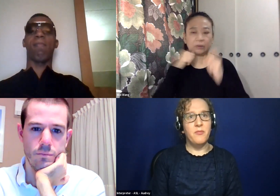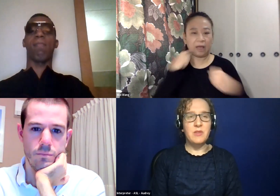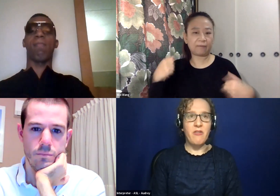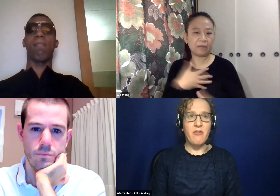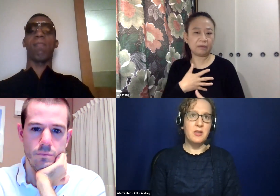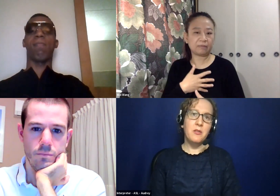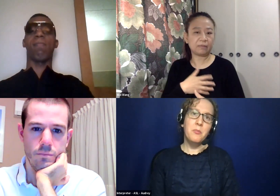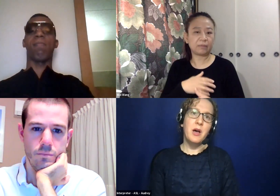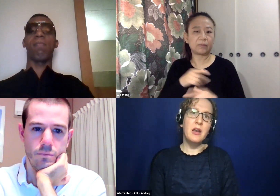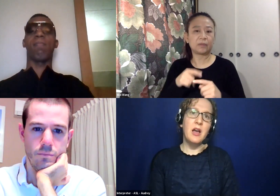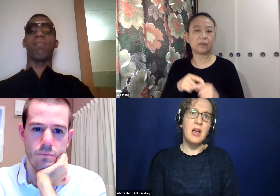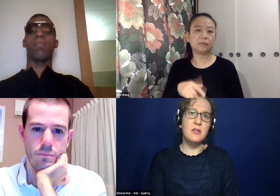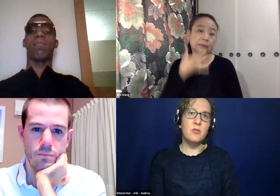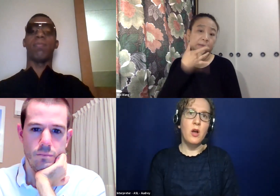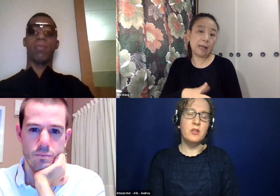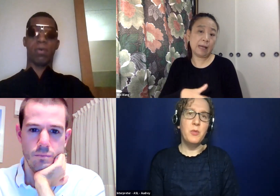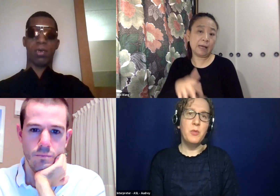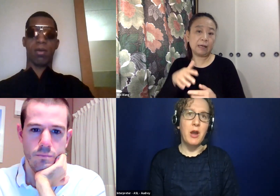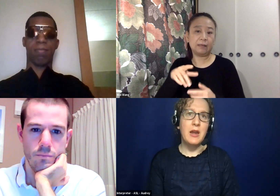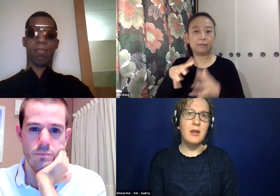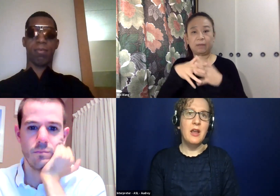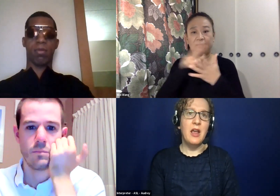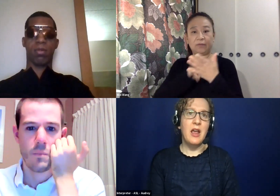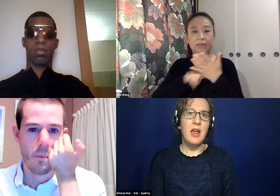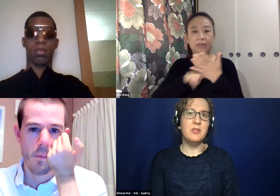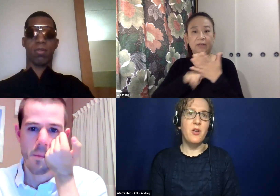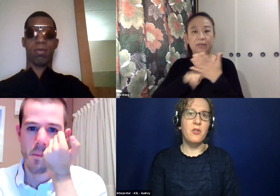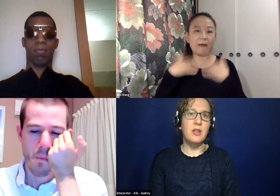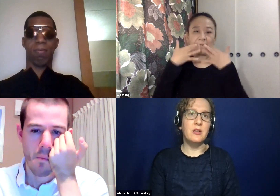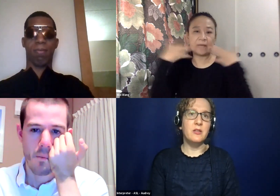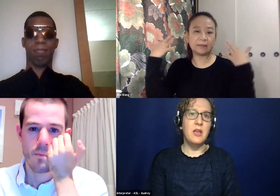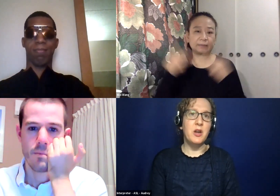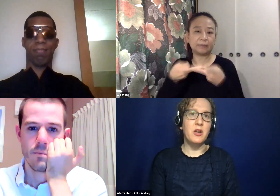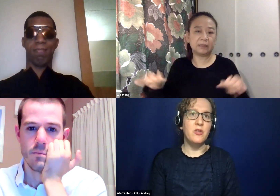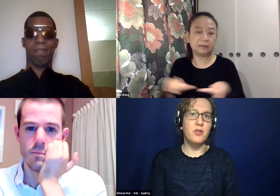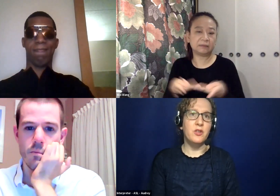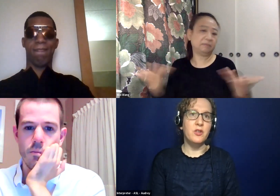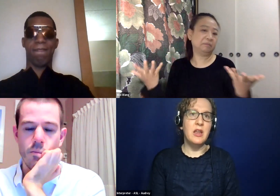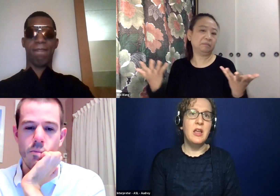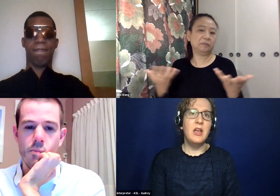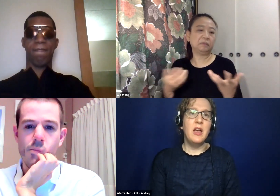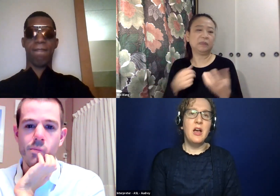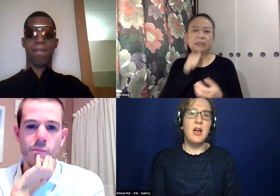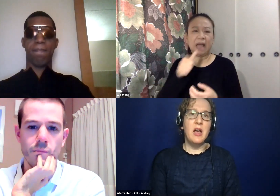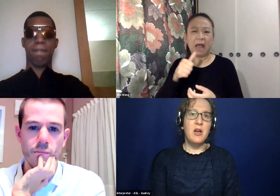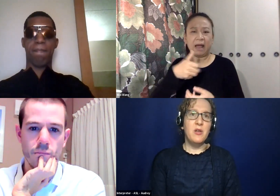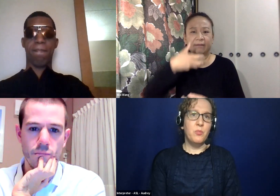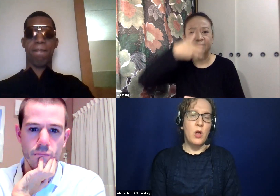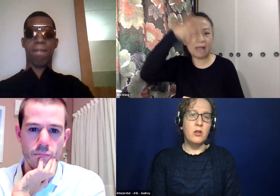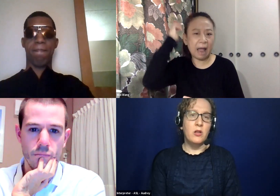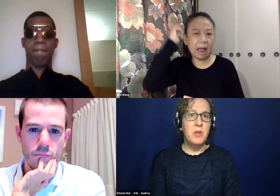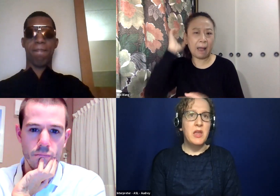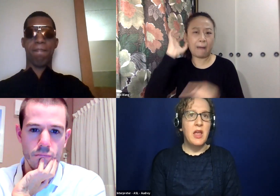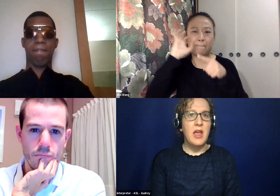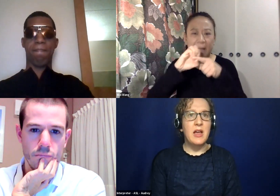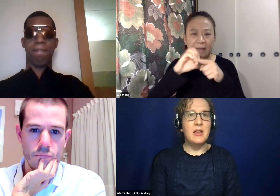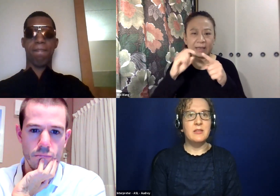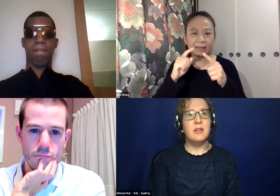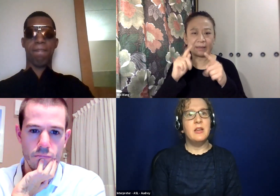Deaf person but I didn't want to be afraid, and so luckily, American University welcomed me and